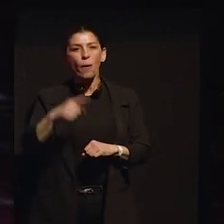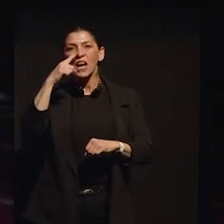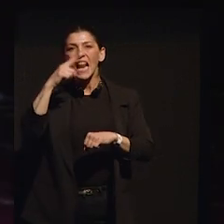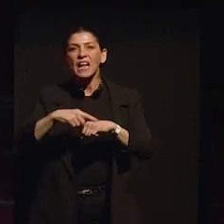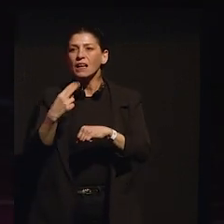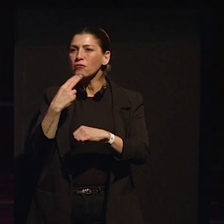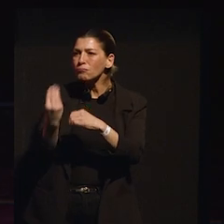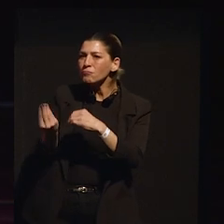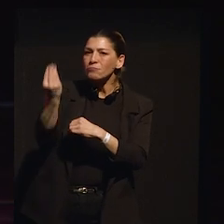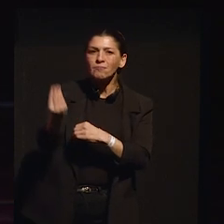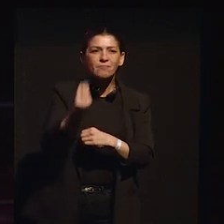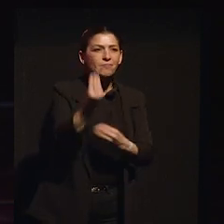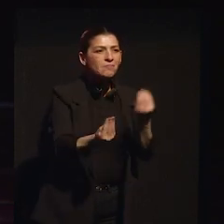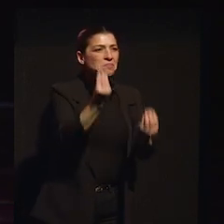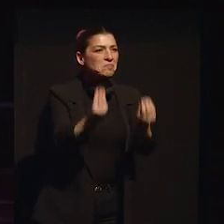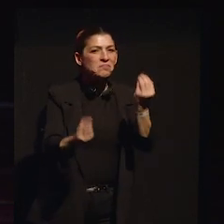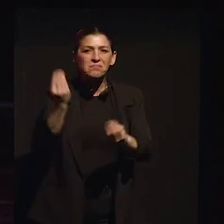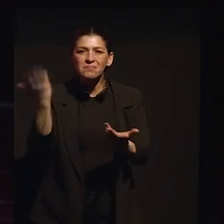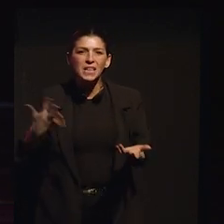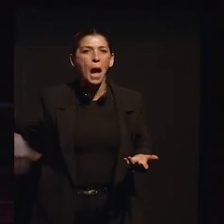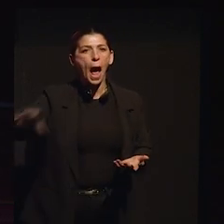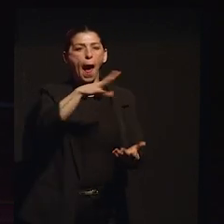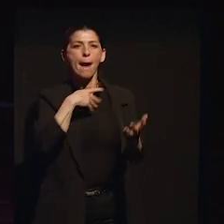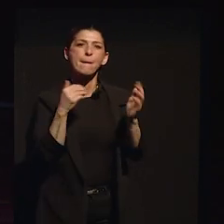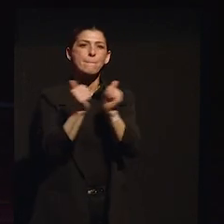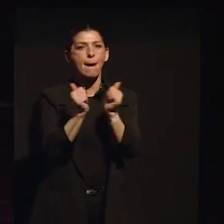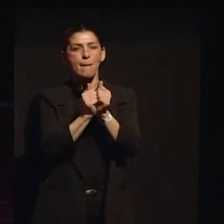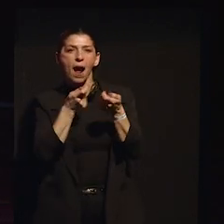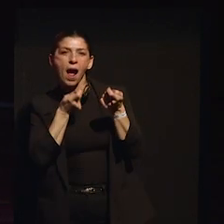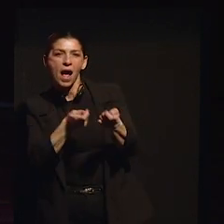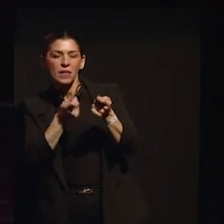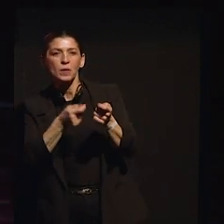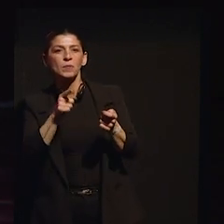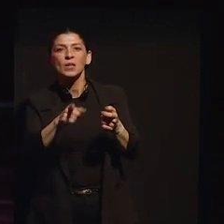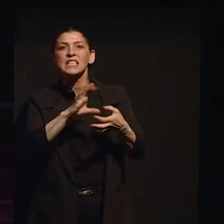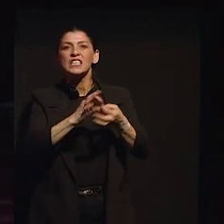we found women who believe it, and we all started to give bicycle trainings as Chain Breaking Women.